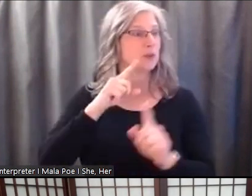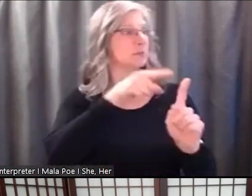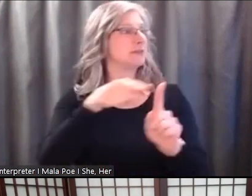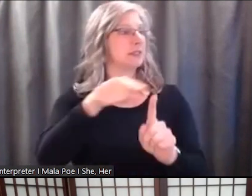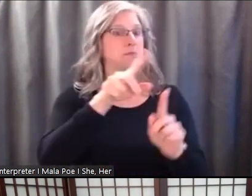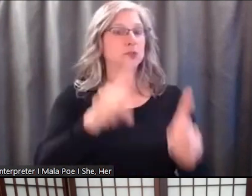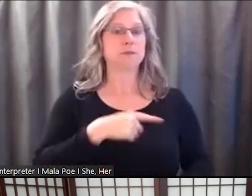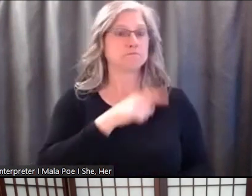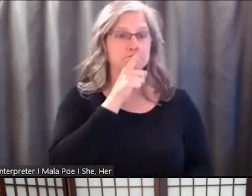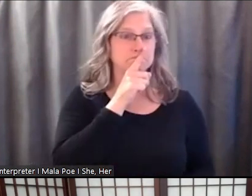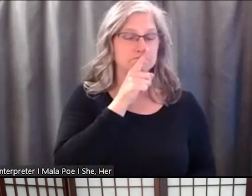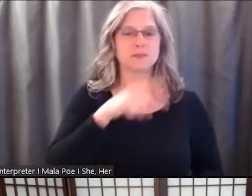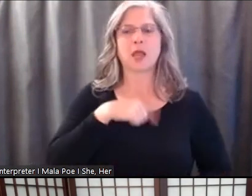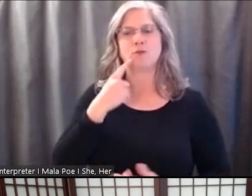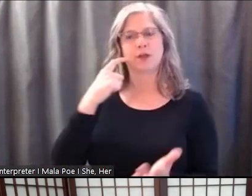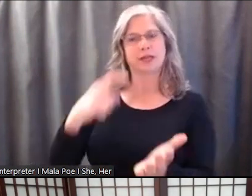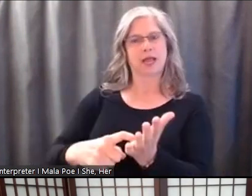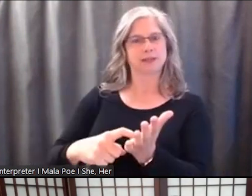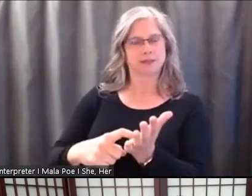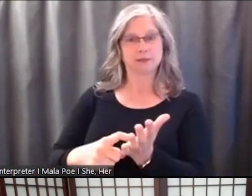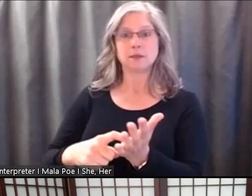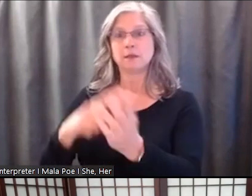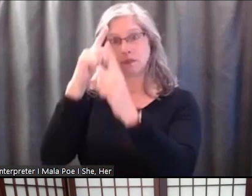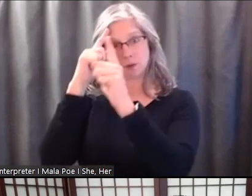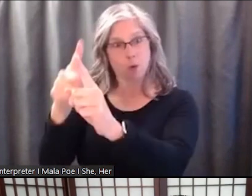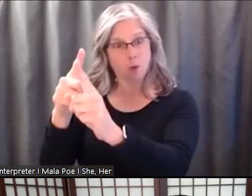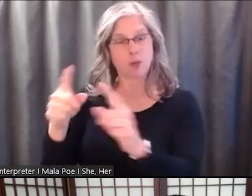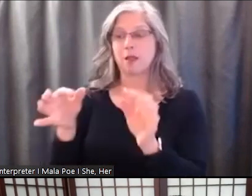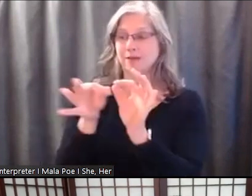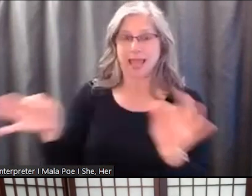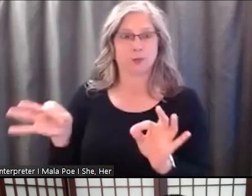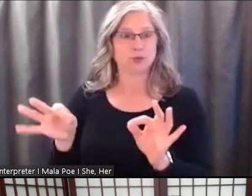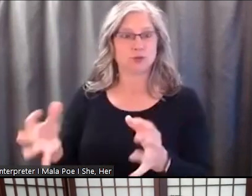Rather, I'm recognizing that the goal of language reclamation in many cases,